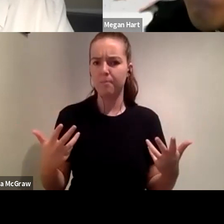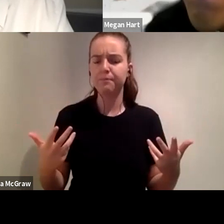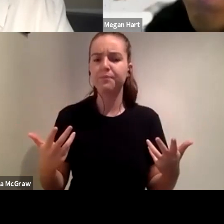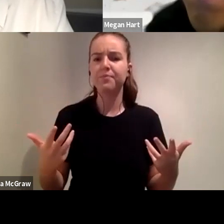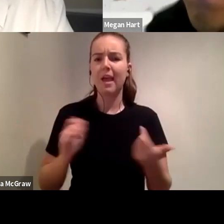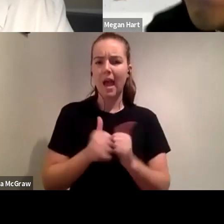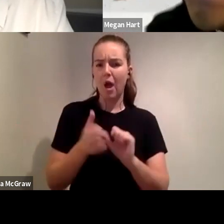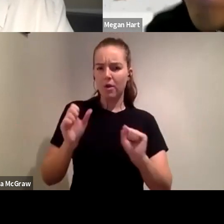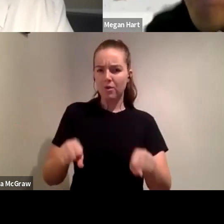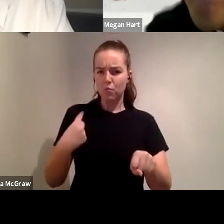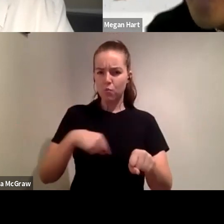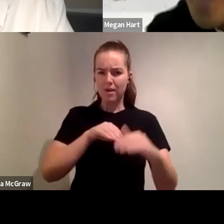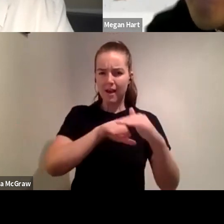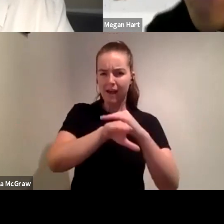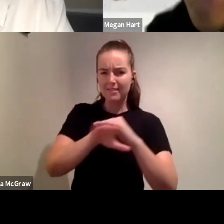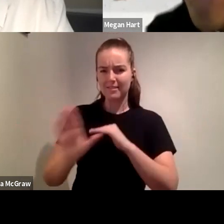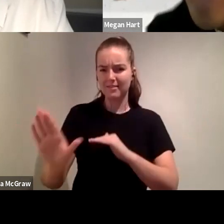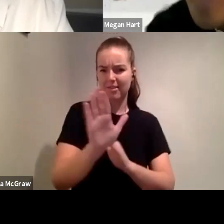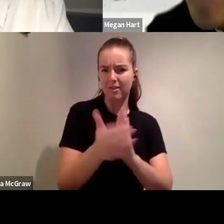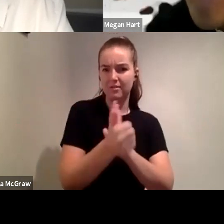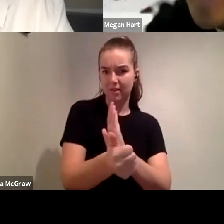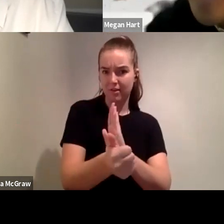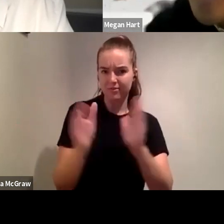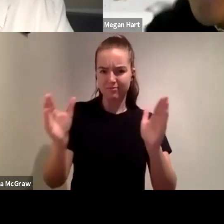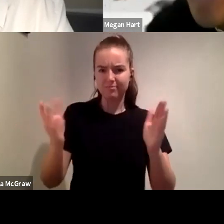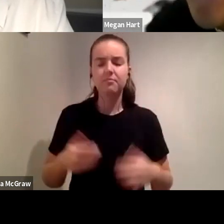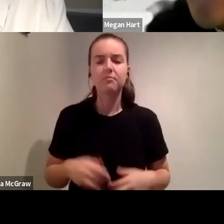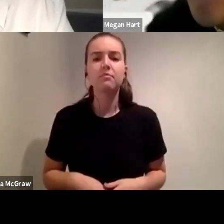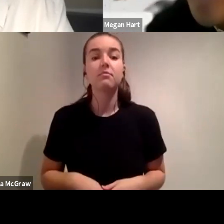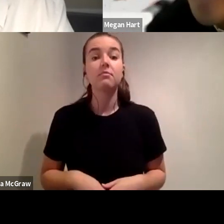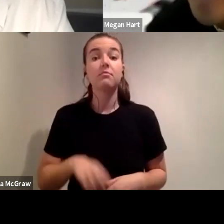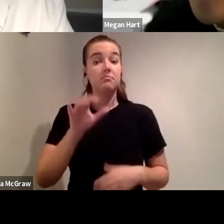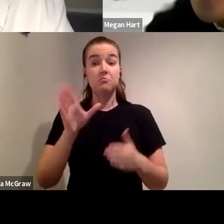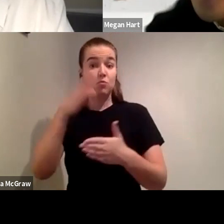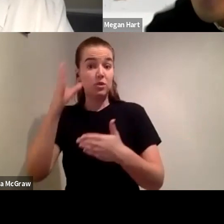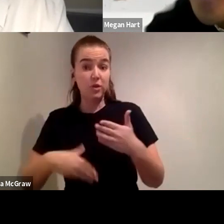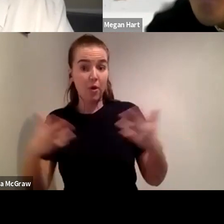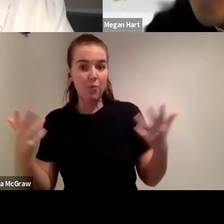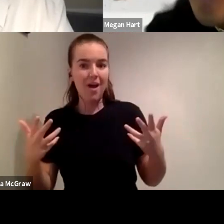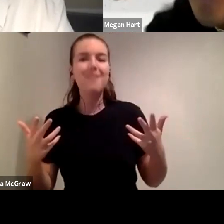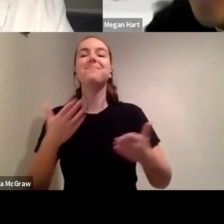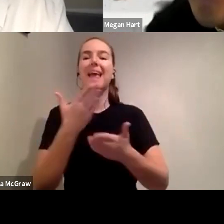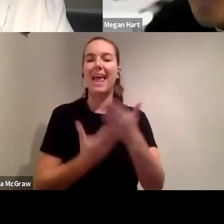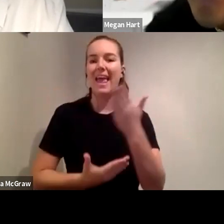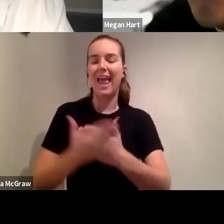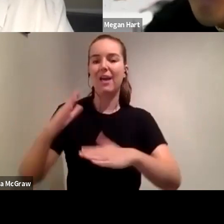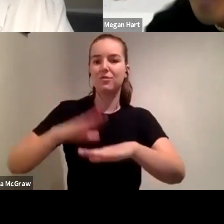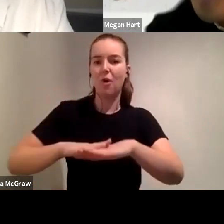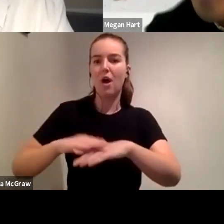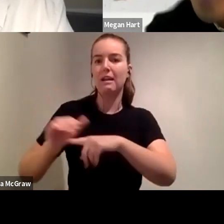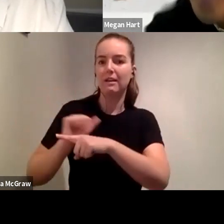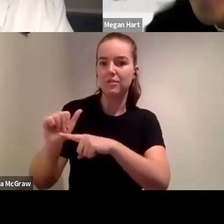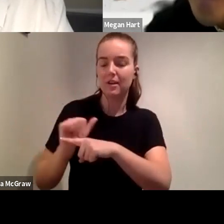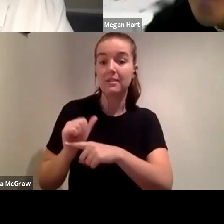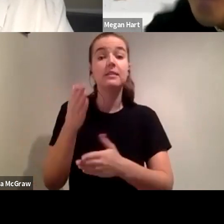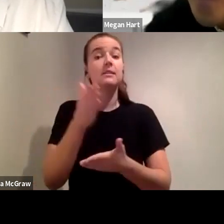Our whole mindset about hiring our individual is, what is their skill set?